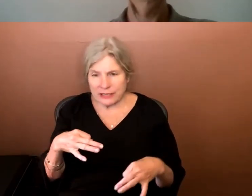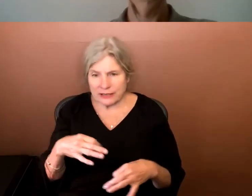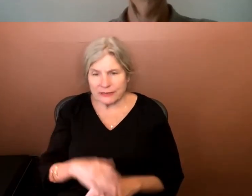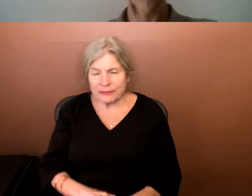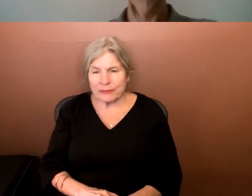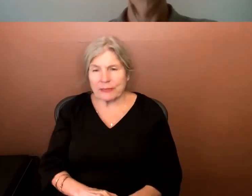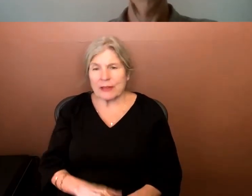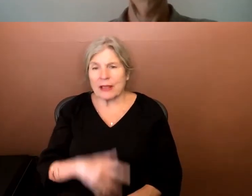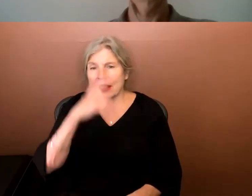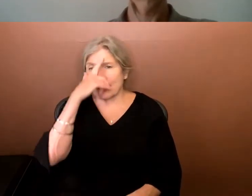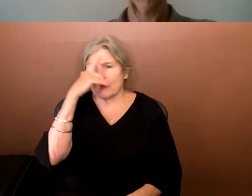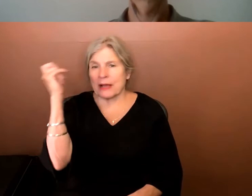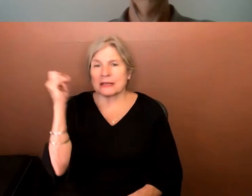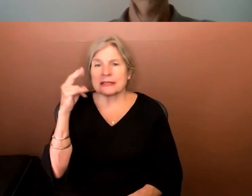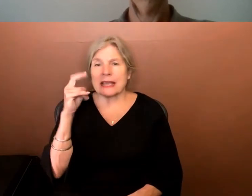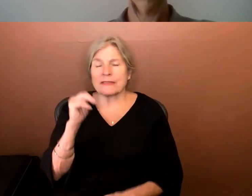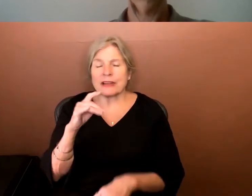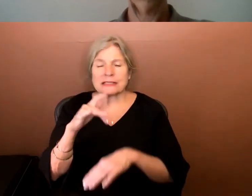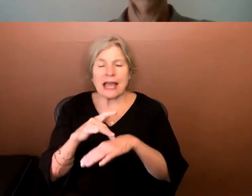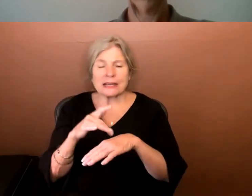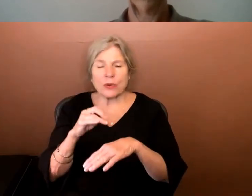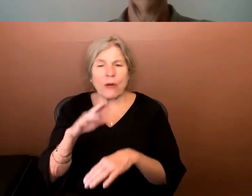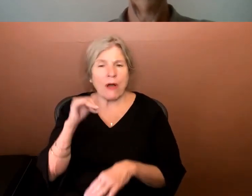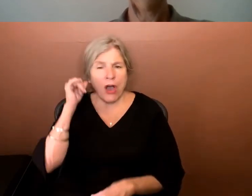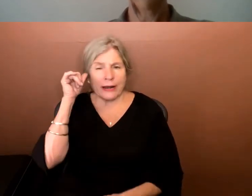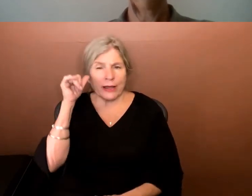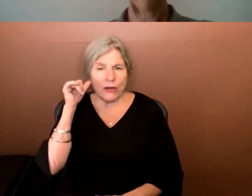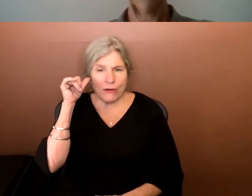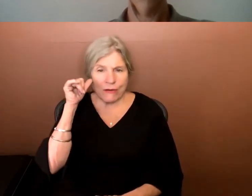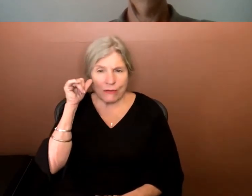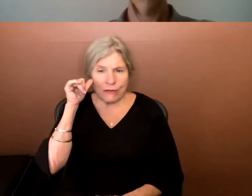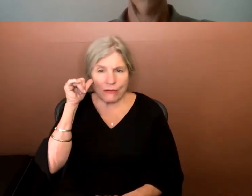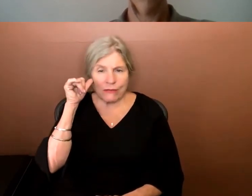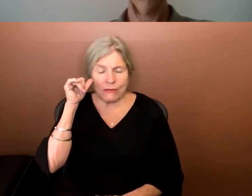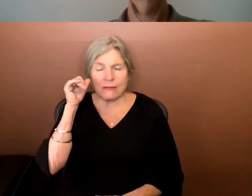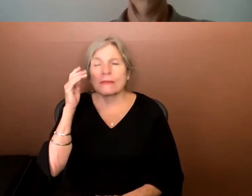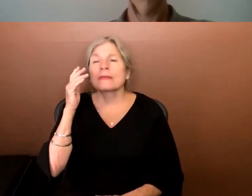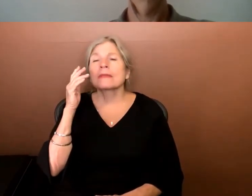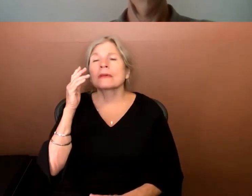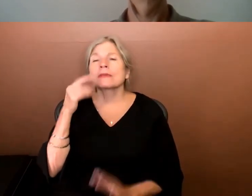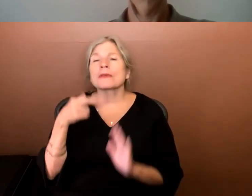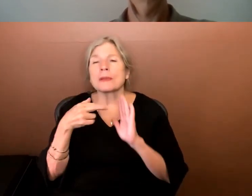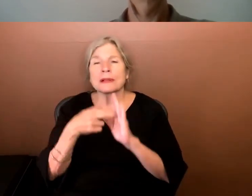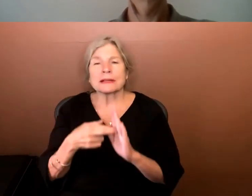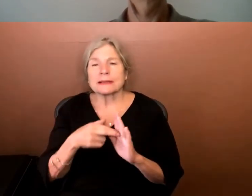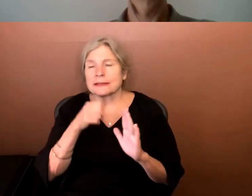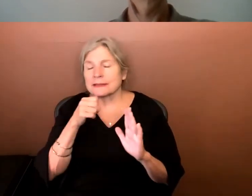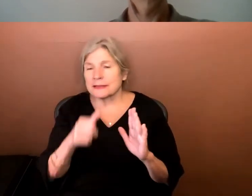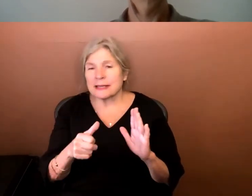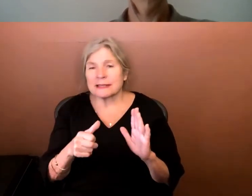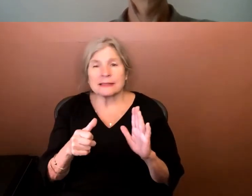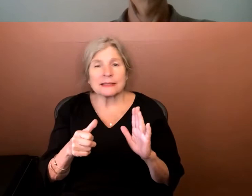Because even a tactile or an audio representation doesn't necessarily communicate the